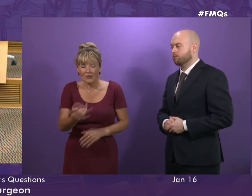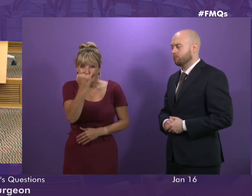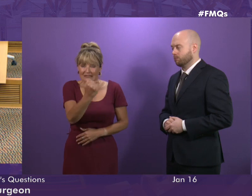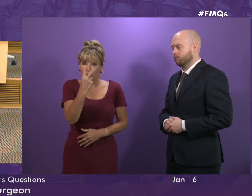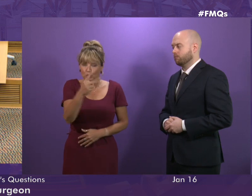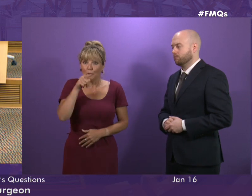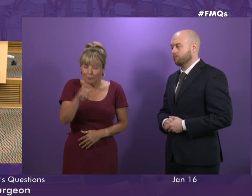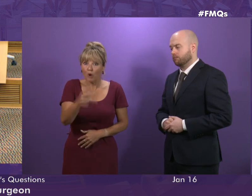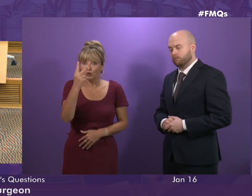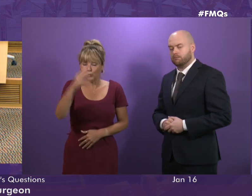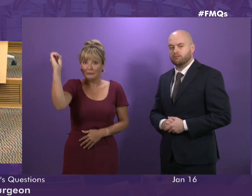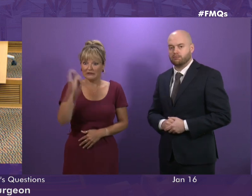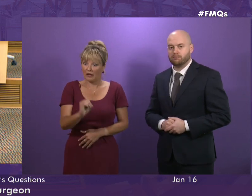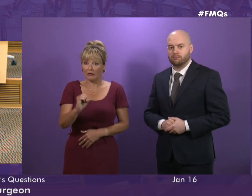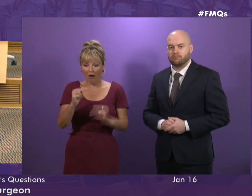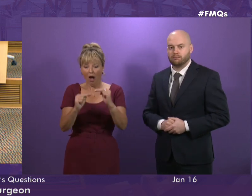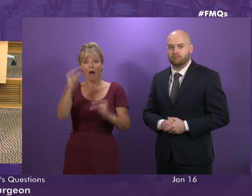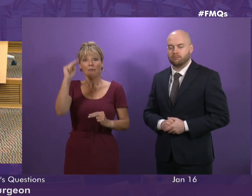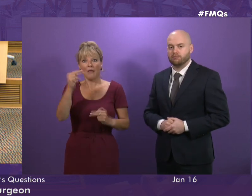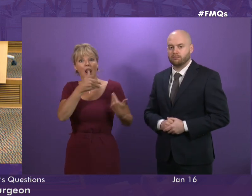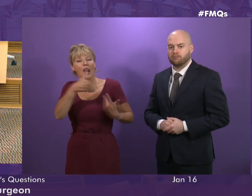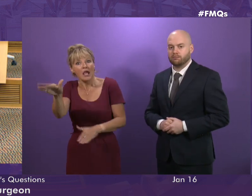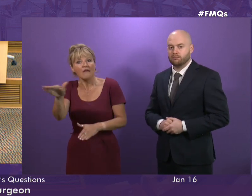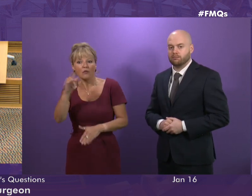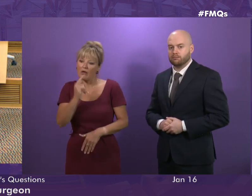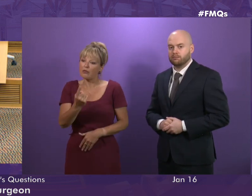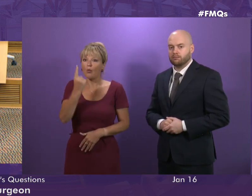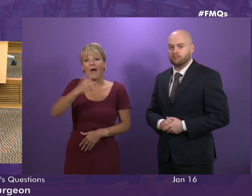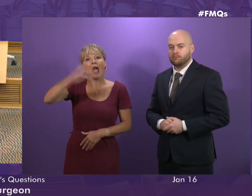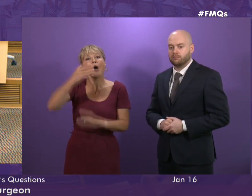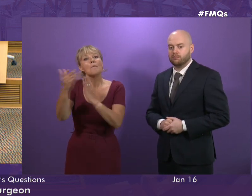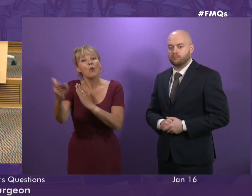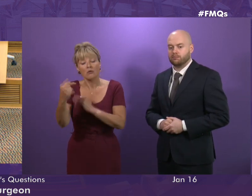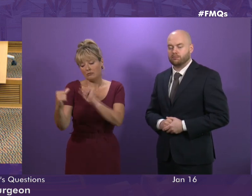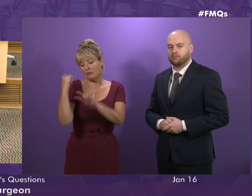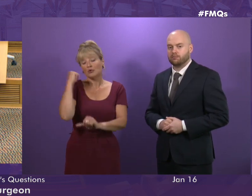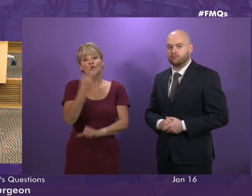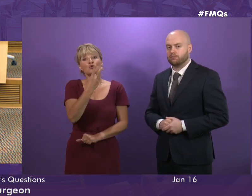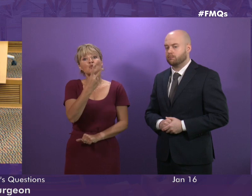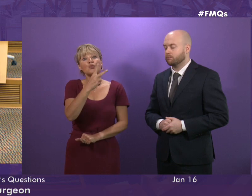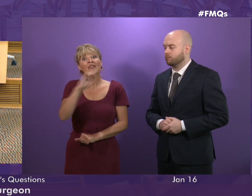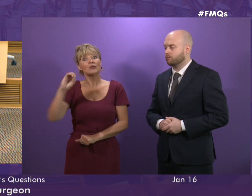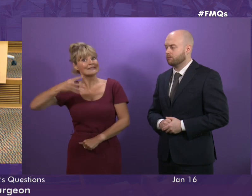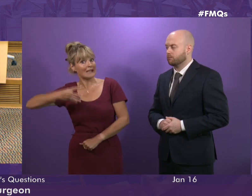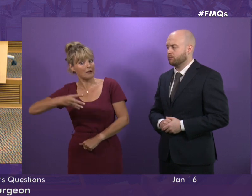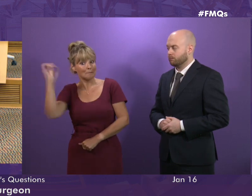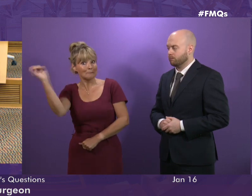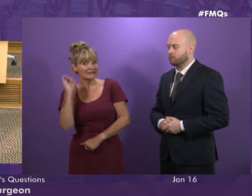per cent of pupils—leave school with a higher. In 2009, the percentage of pupils leaving